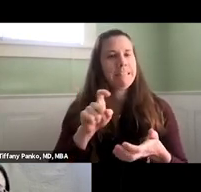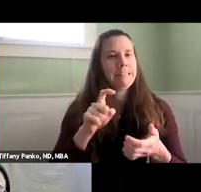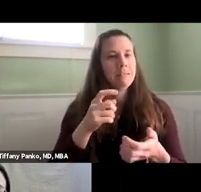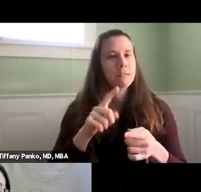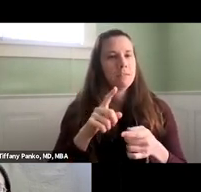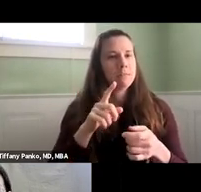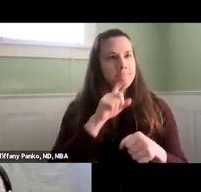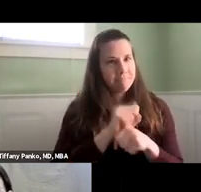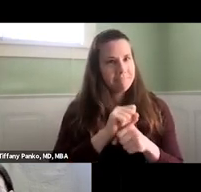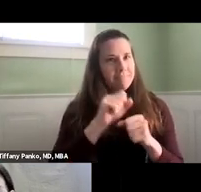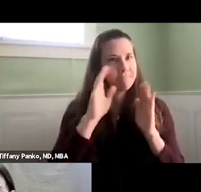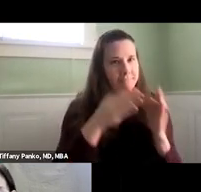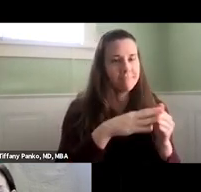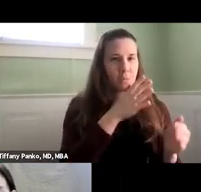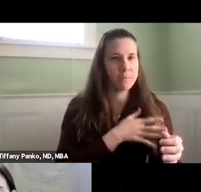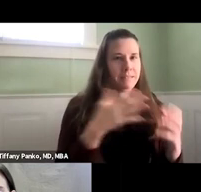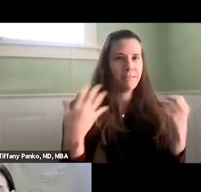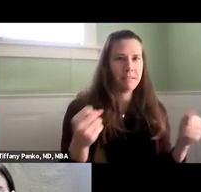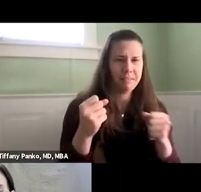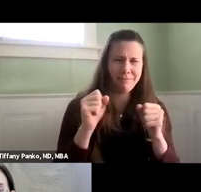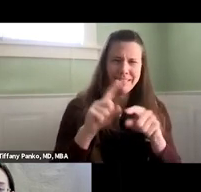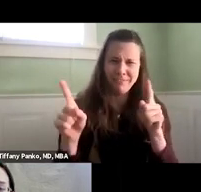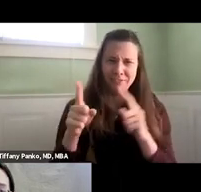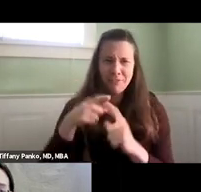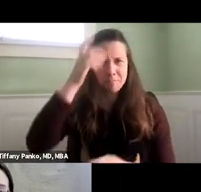the same way that women's health issues are often overlooked and ignored, until more women